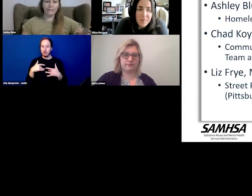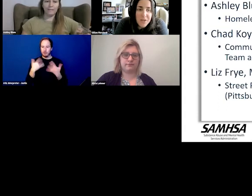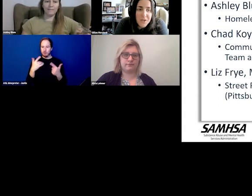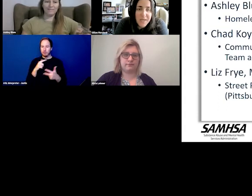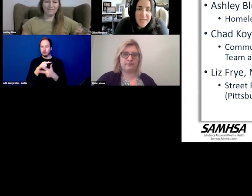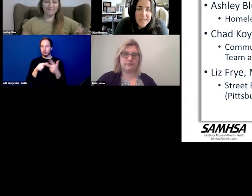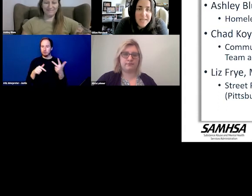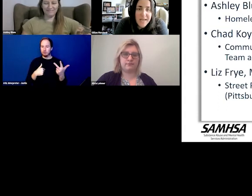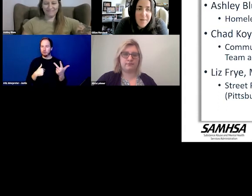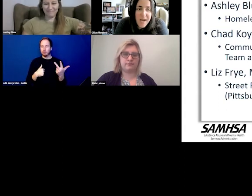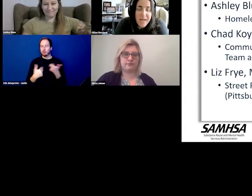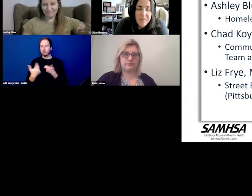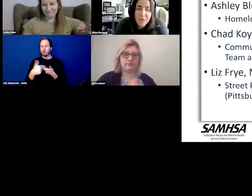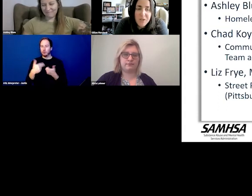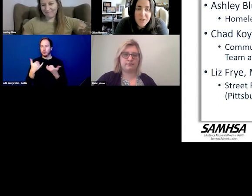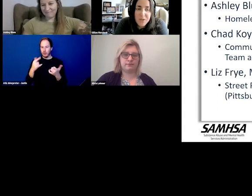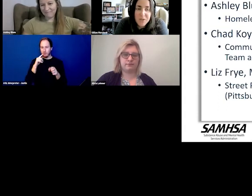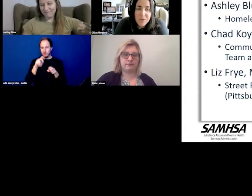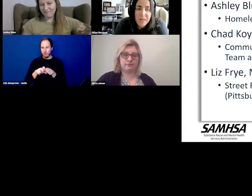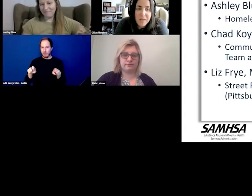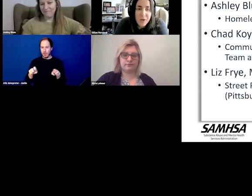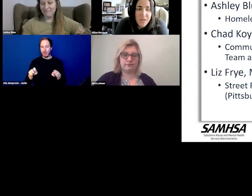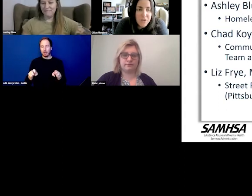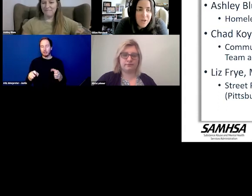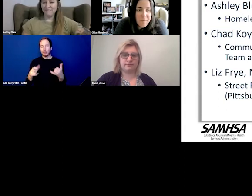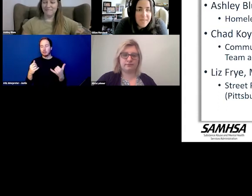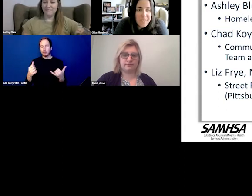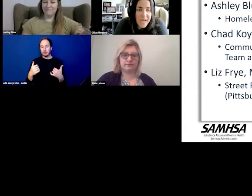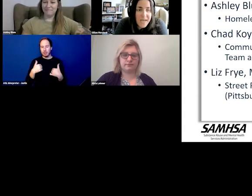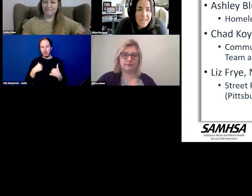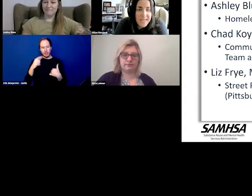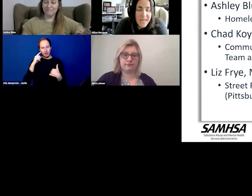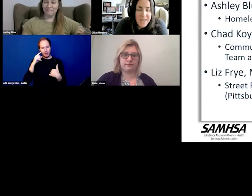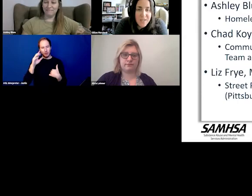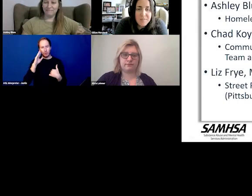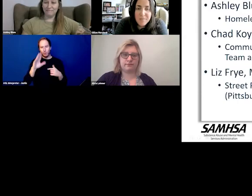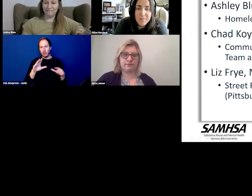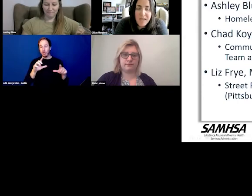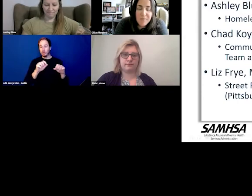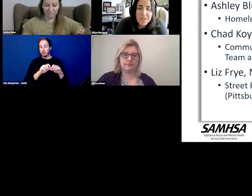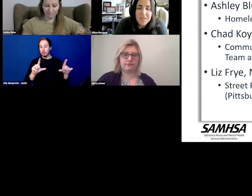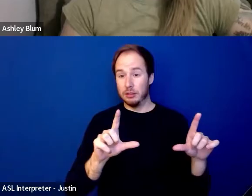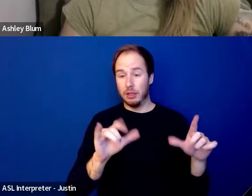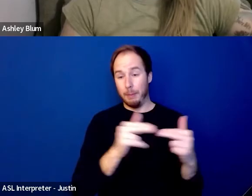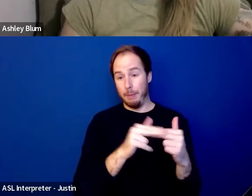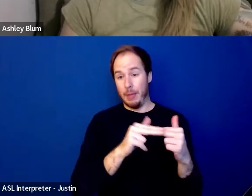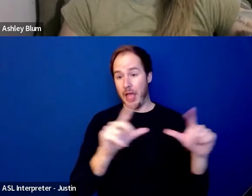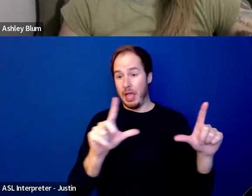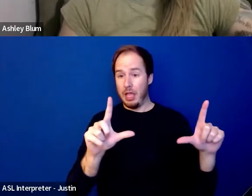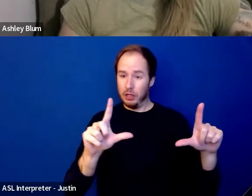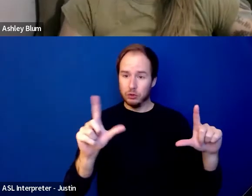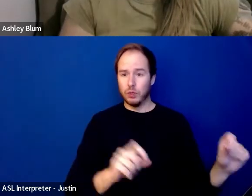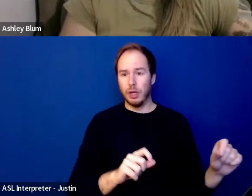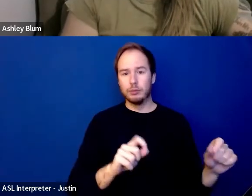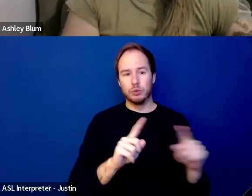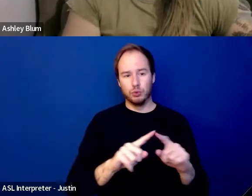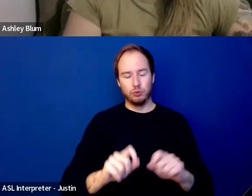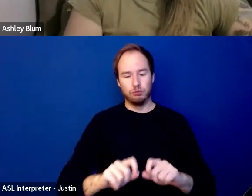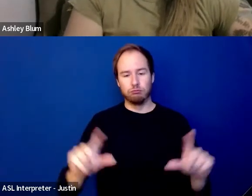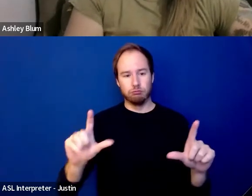of them could join us. I am going to, I think we're gonna drop the slides and just be able to see and hear from our fabulous panelists.